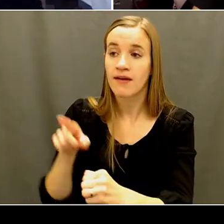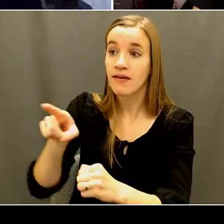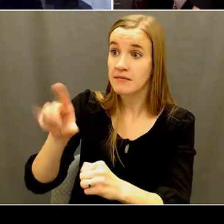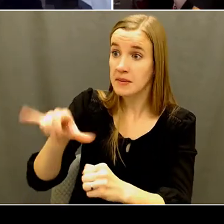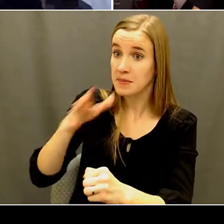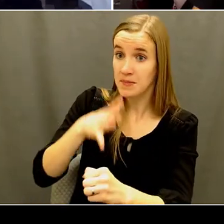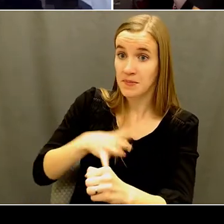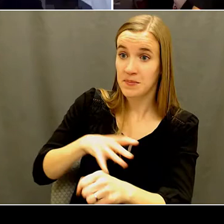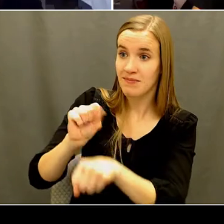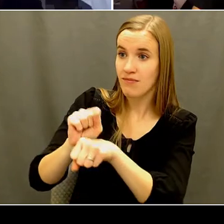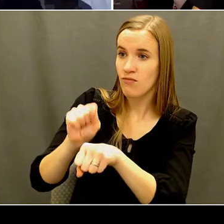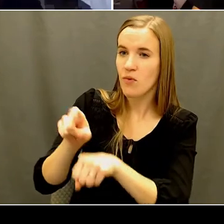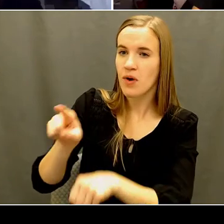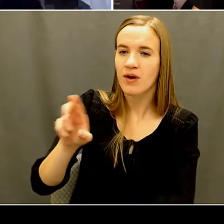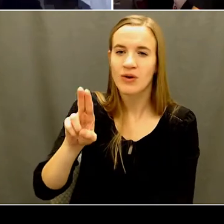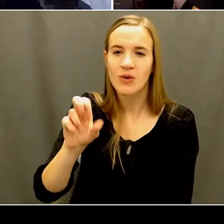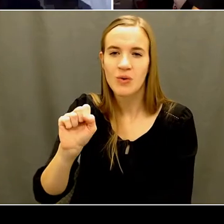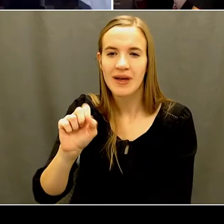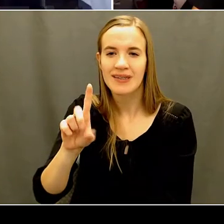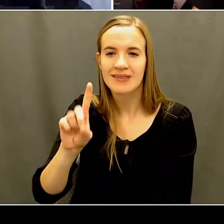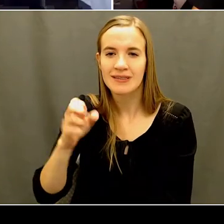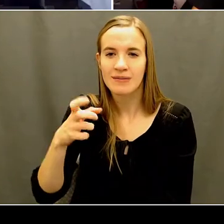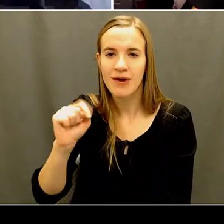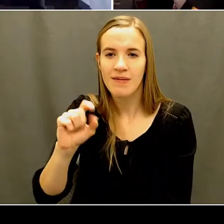that conversation, I remember her saying like, Maria, you're great, but we don't